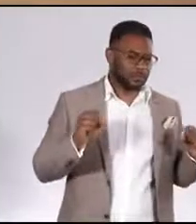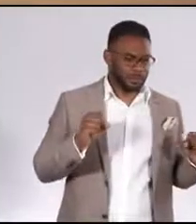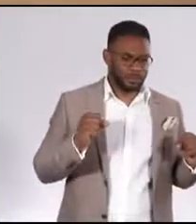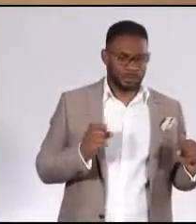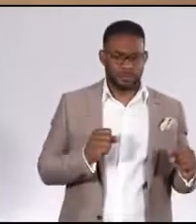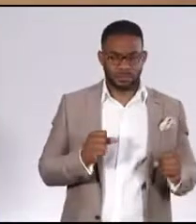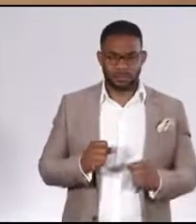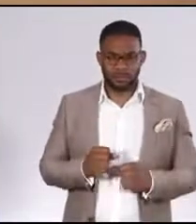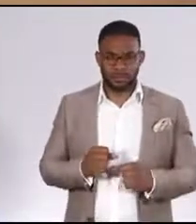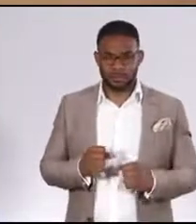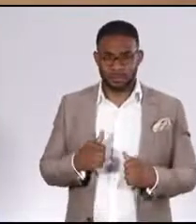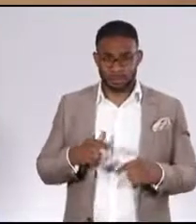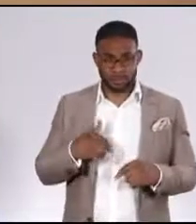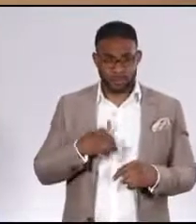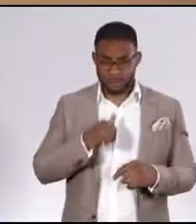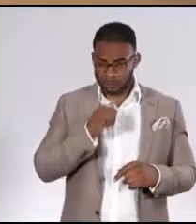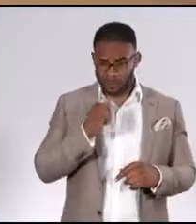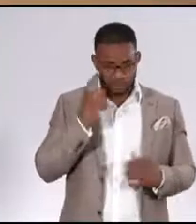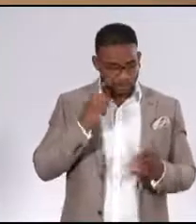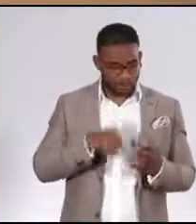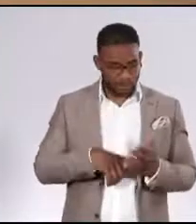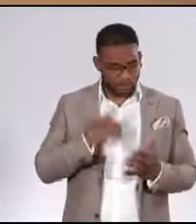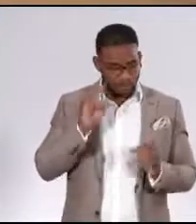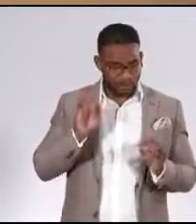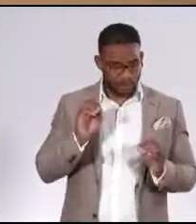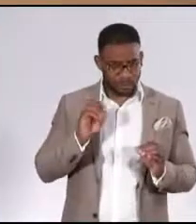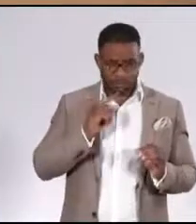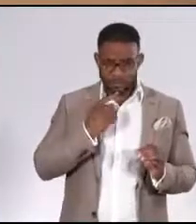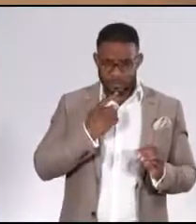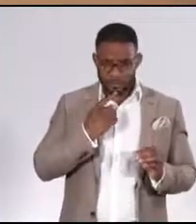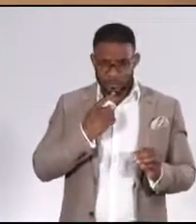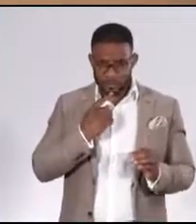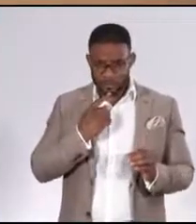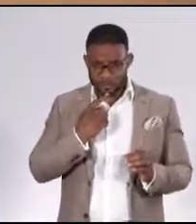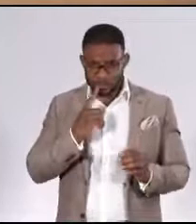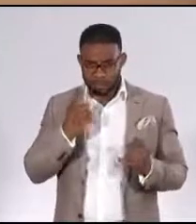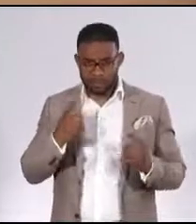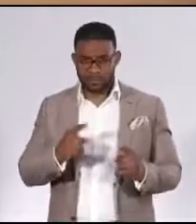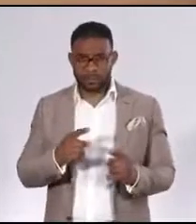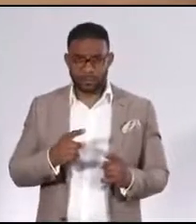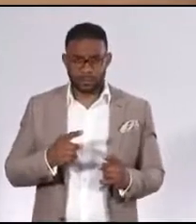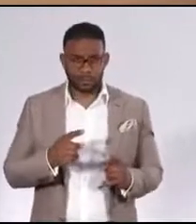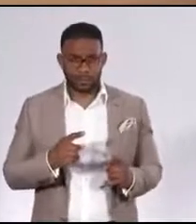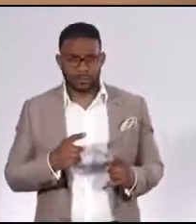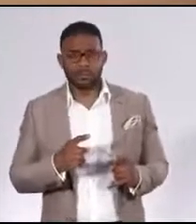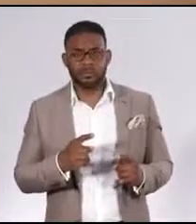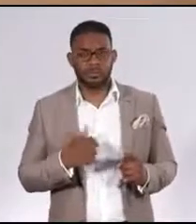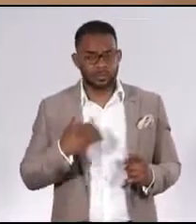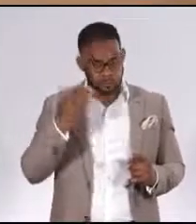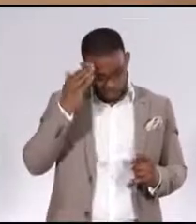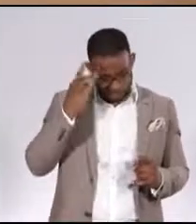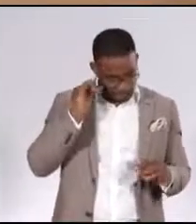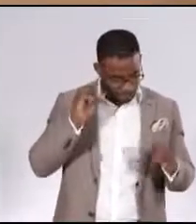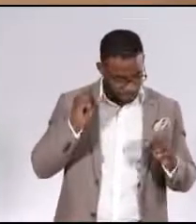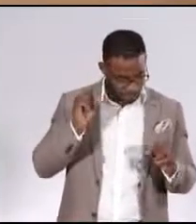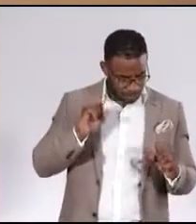and While I didn't really think anything significant was gonna happen. I vaguely knew that loud sounds were bad for your ears.